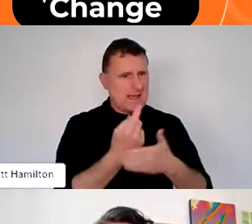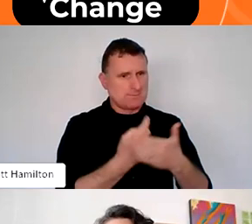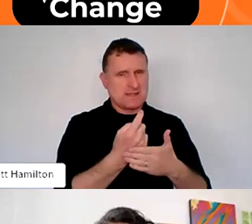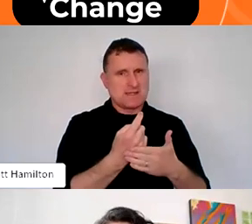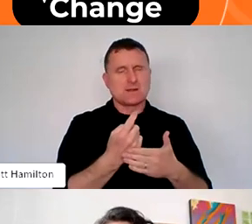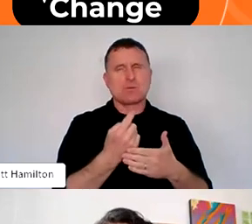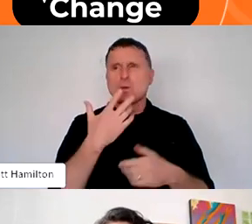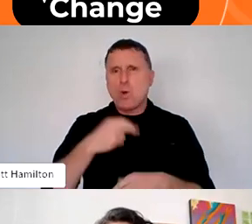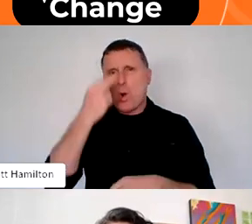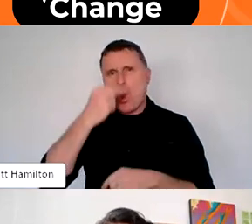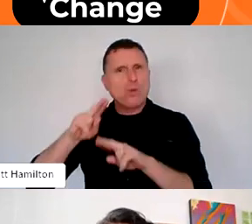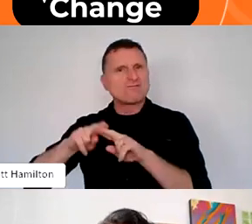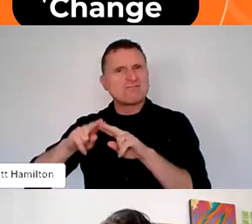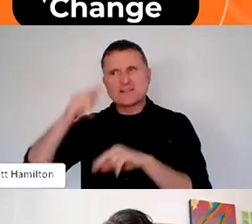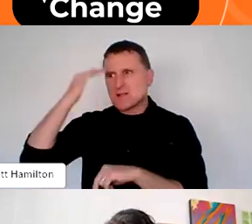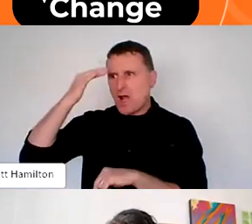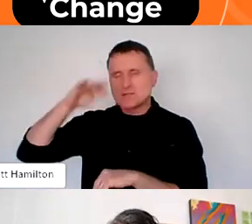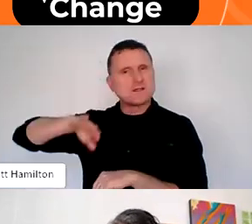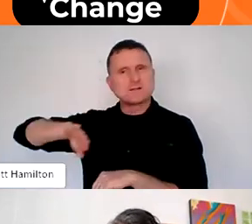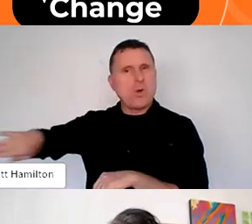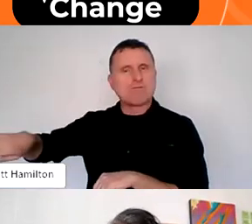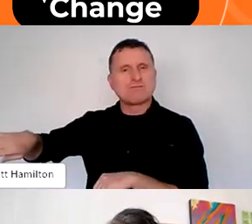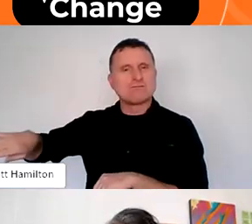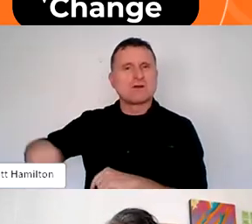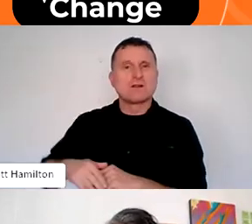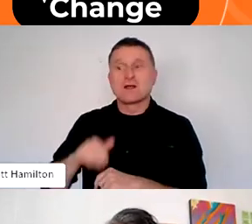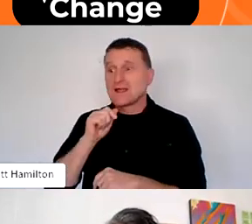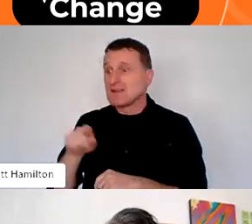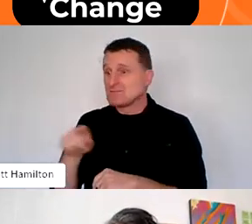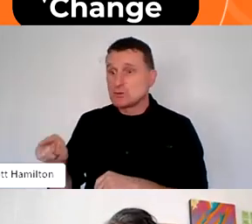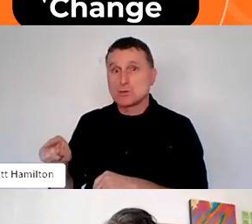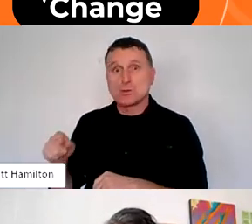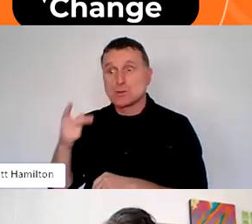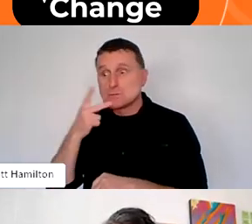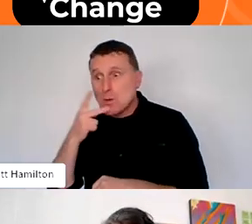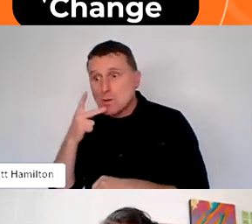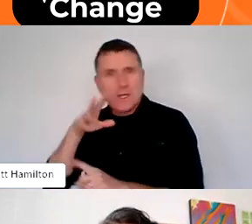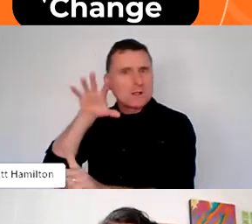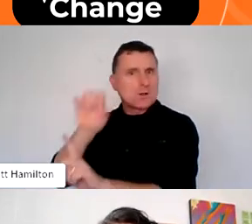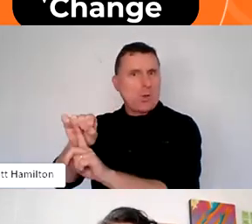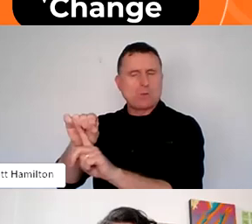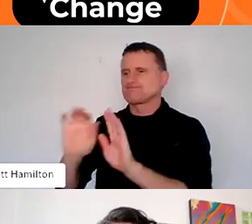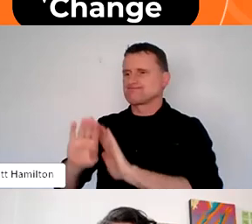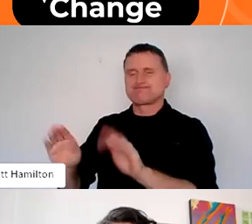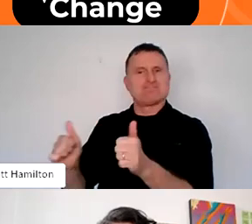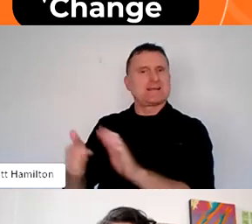know, you used to be able to just, for having a puff on a cigarette, bang, your gone. That doesn't value a person's education and often